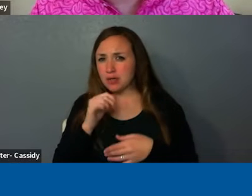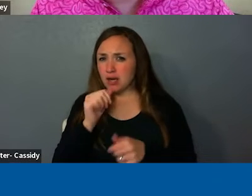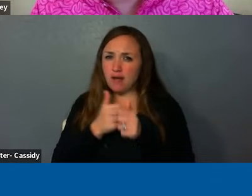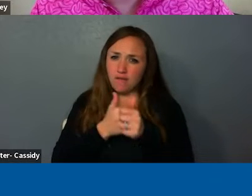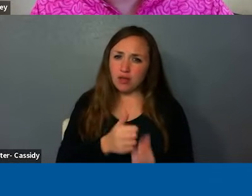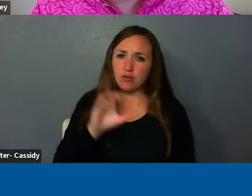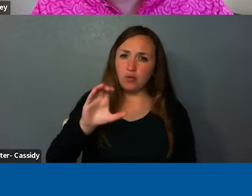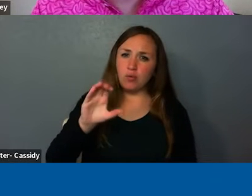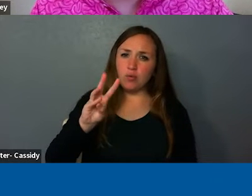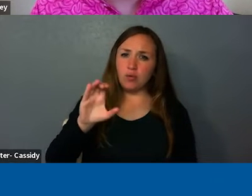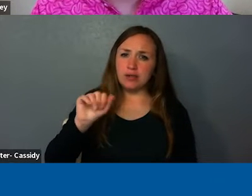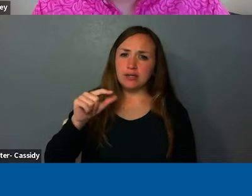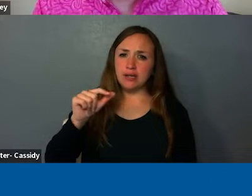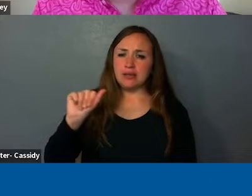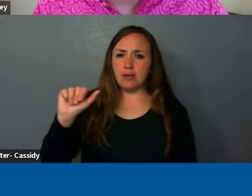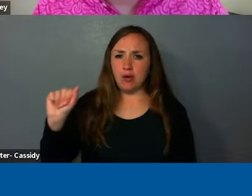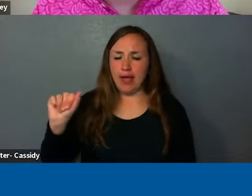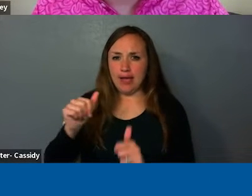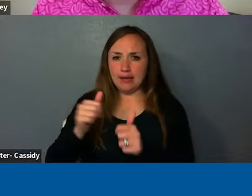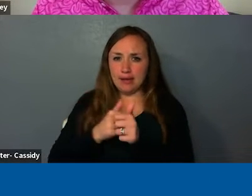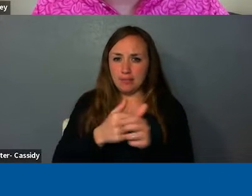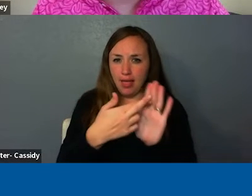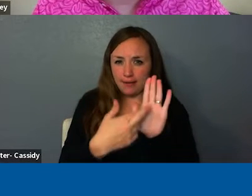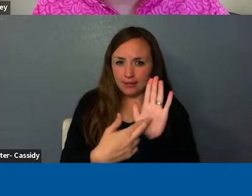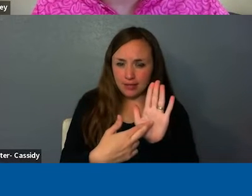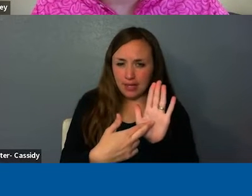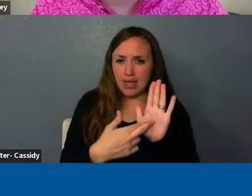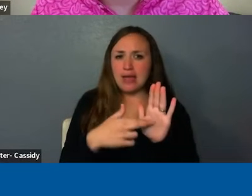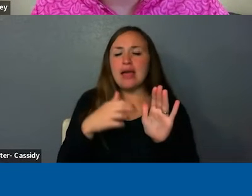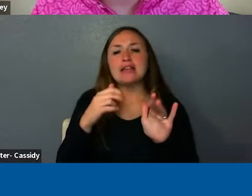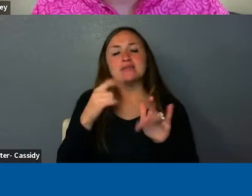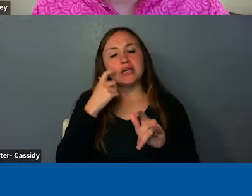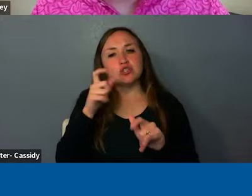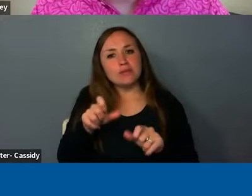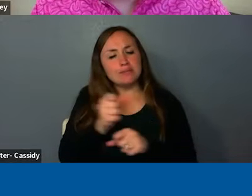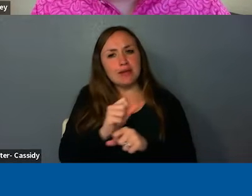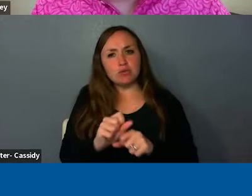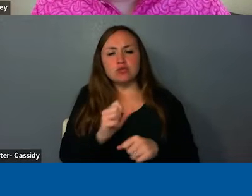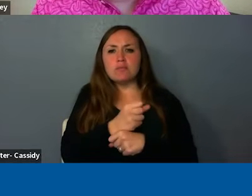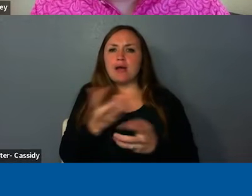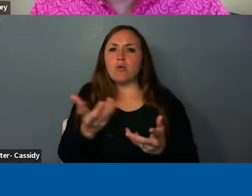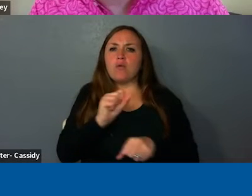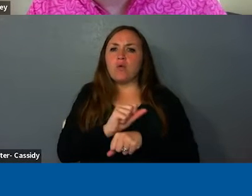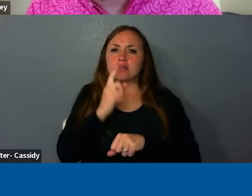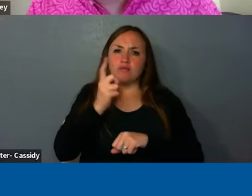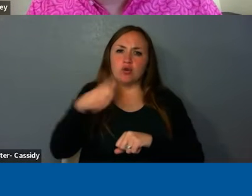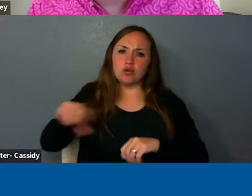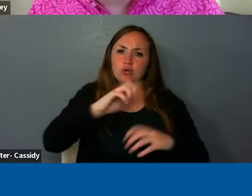and that speaks to the customization aspect of being able to create what works for you. The way to do this in Windows 10